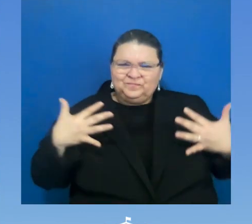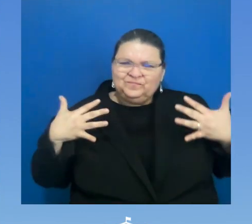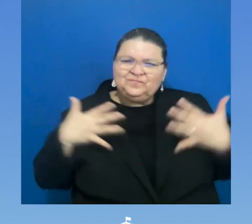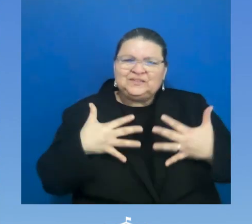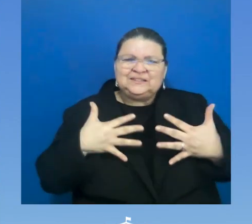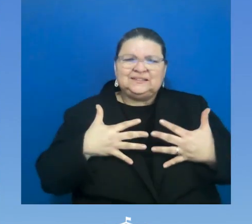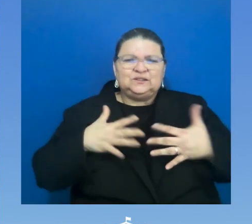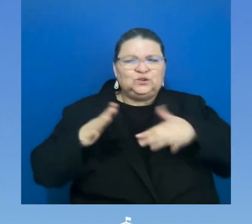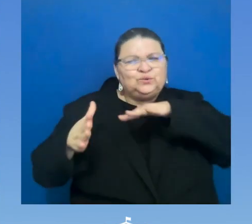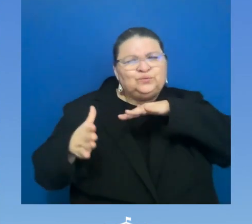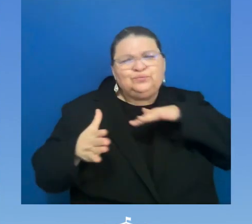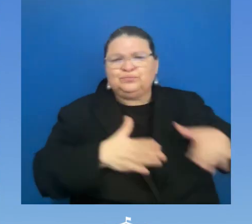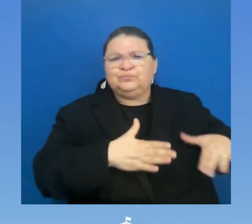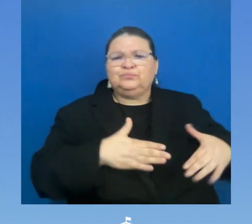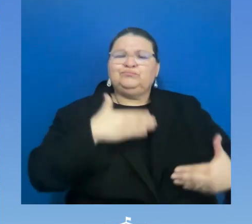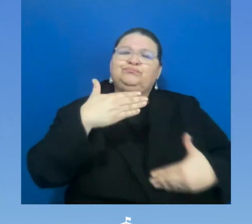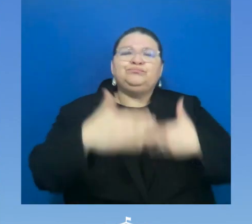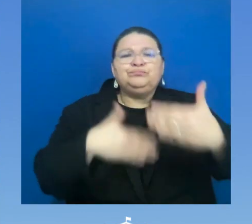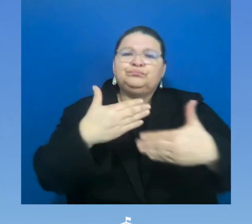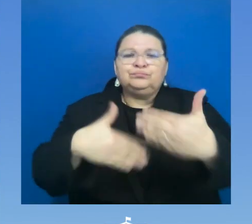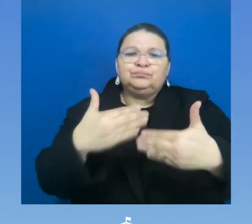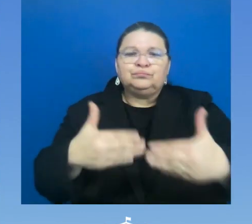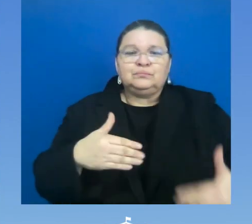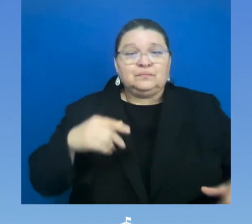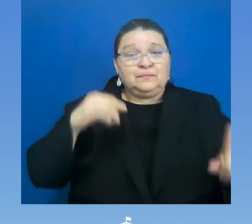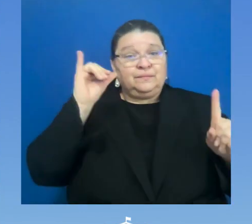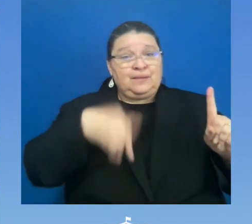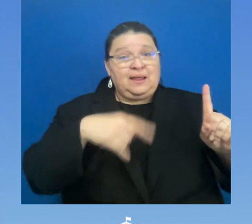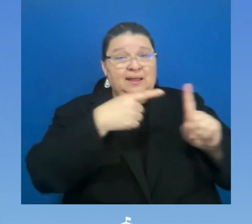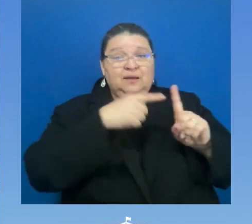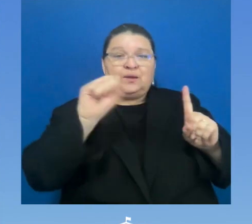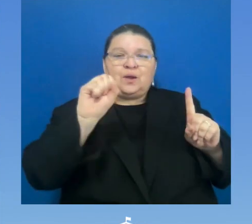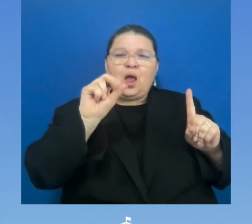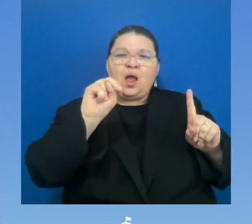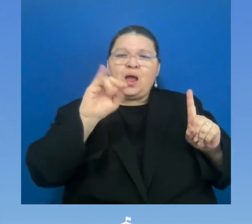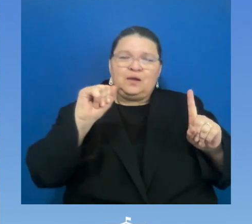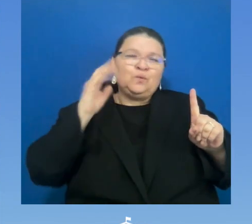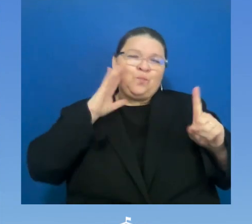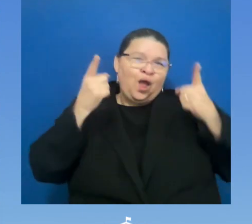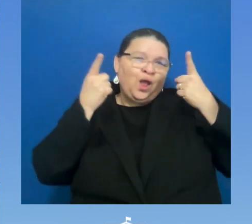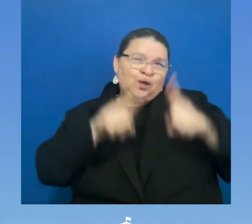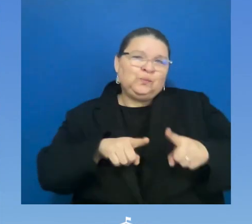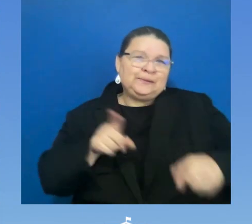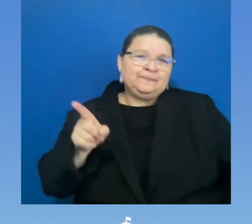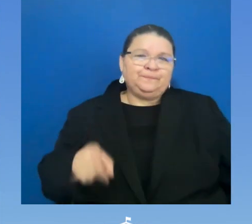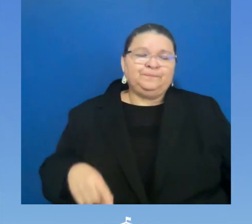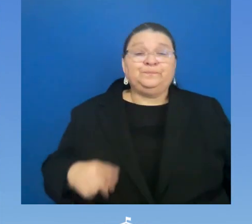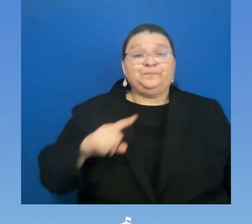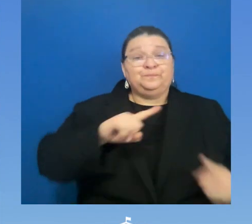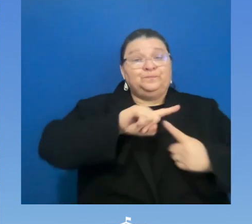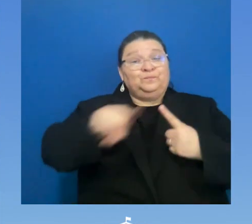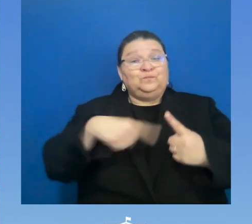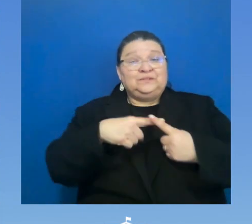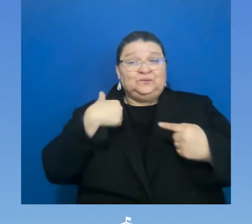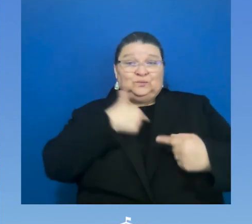that those big challenges in business, those are the scariest ones where you don't really know what's over that next hill.